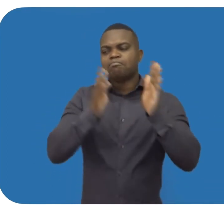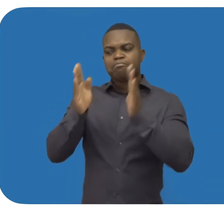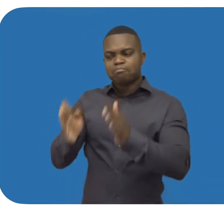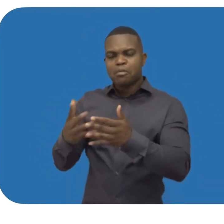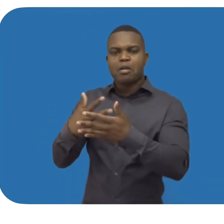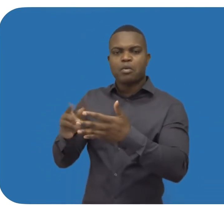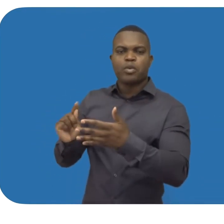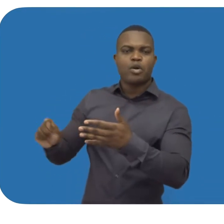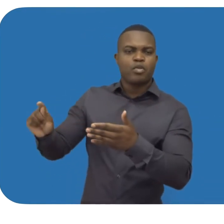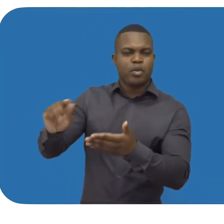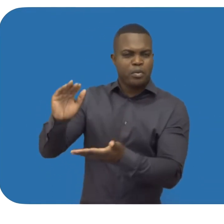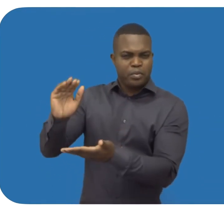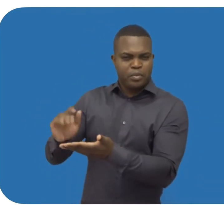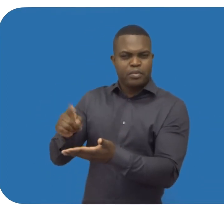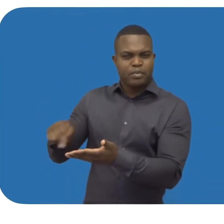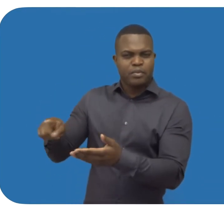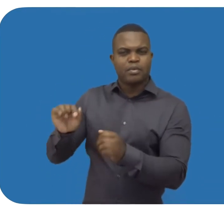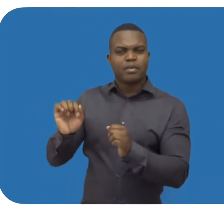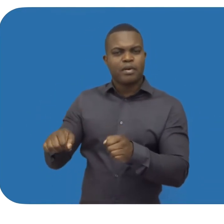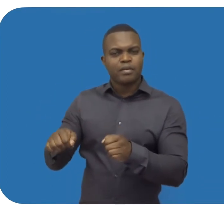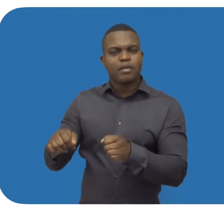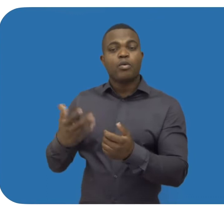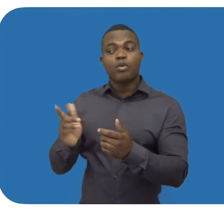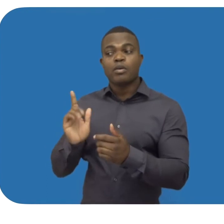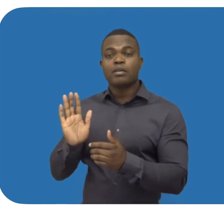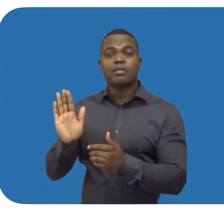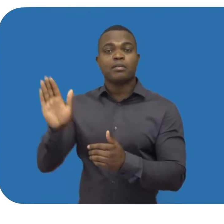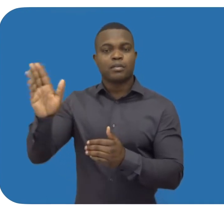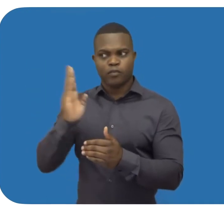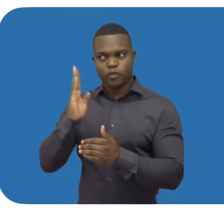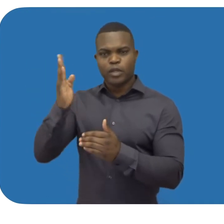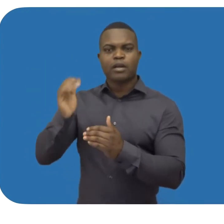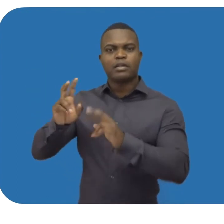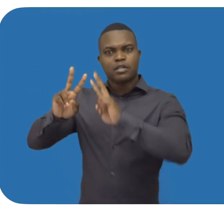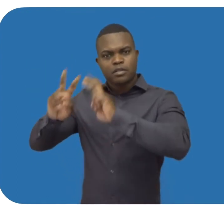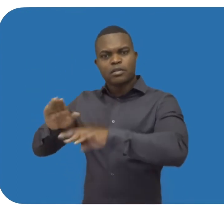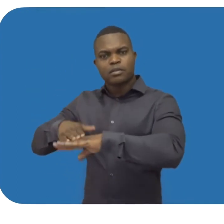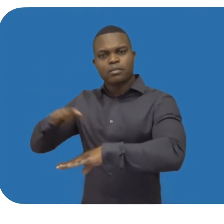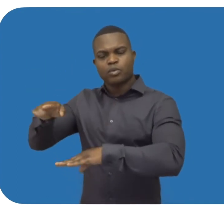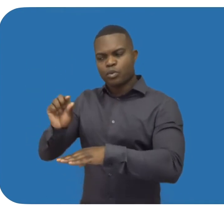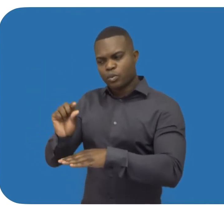We may, of course, come back to the smaller resources in future, once we have covered all languages